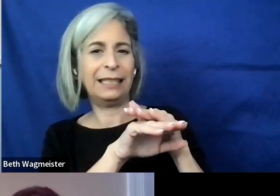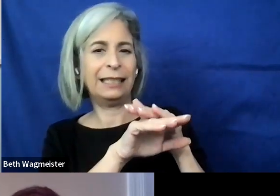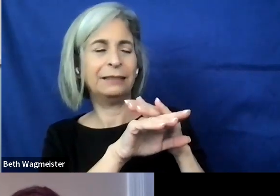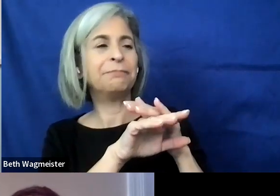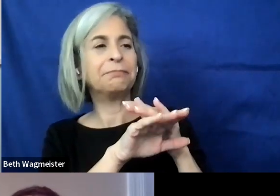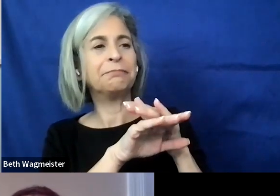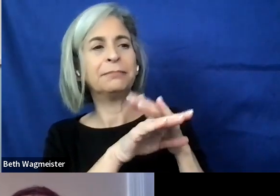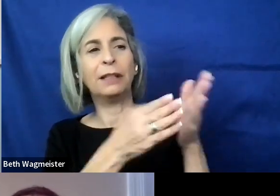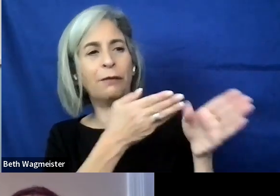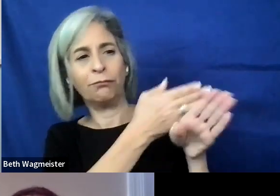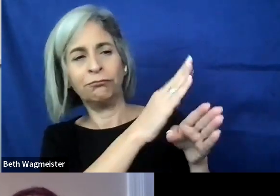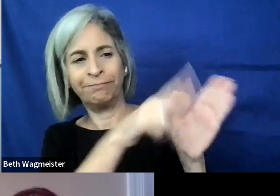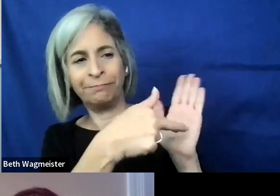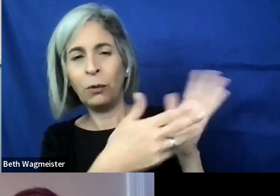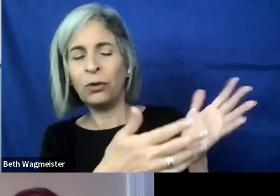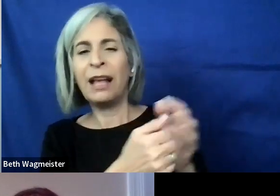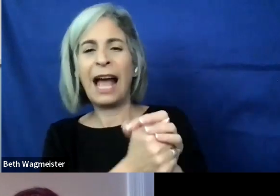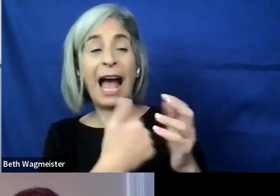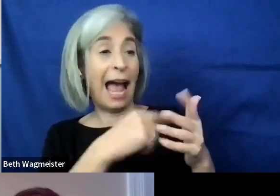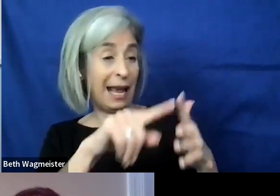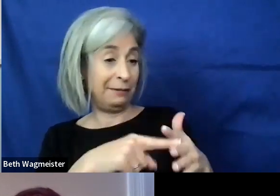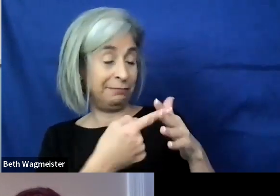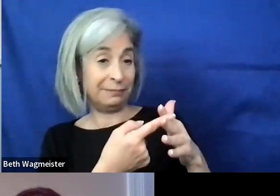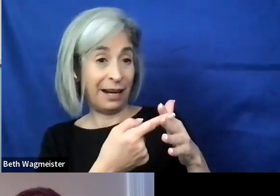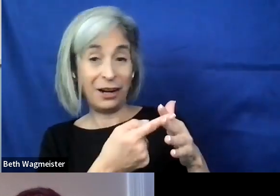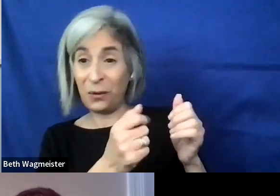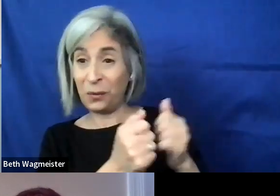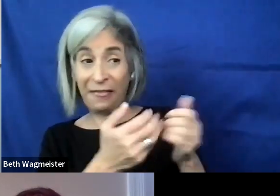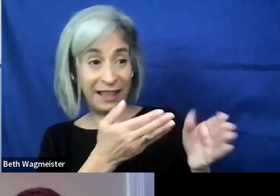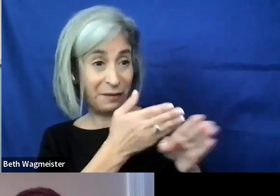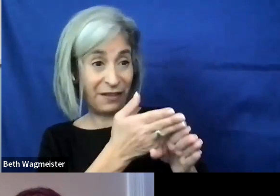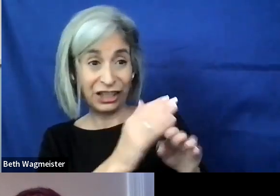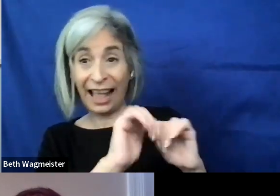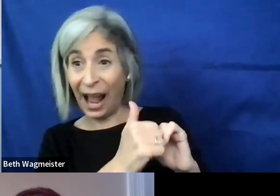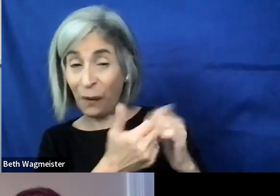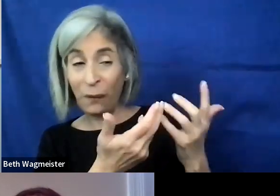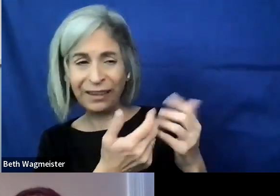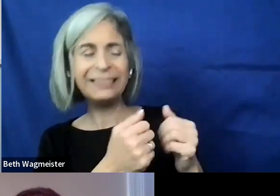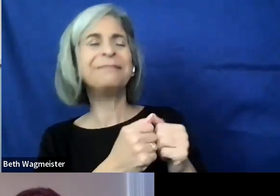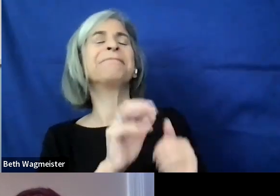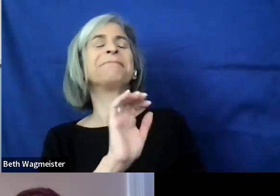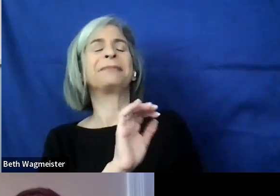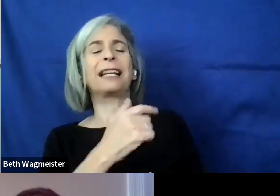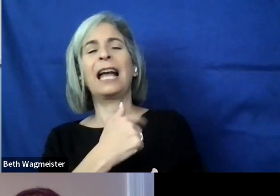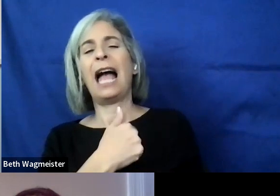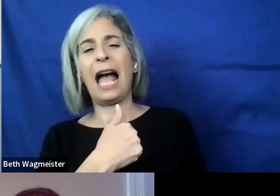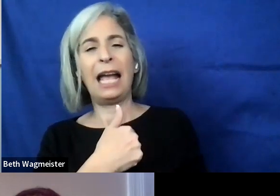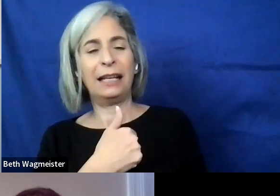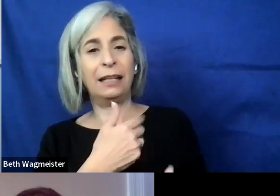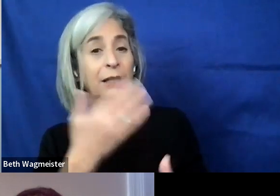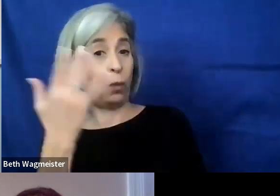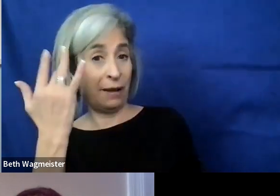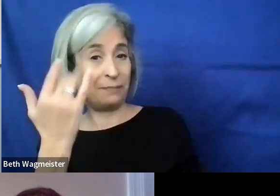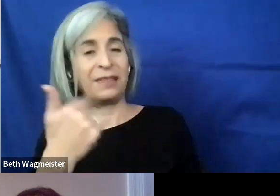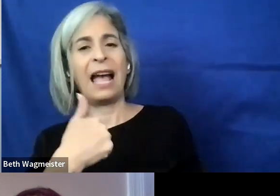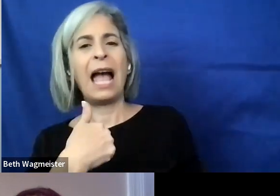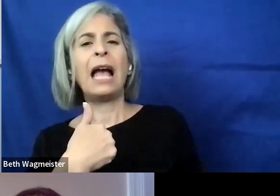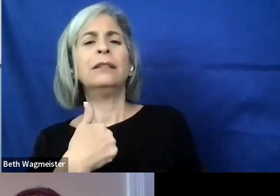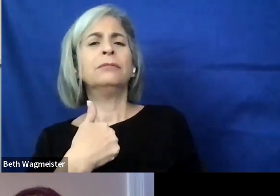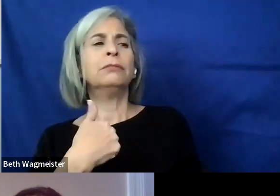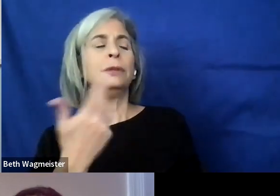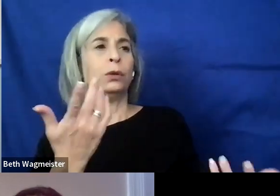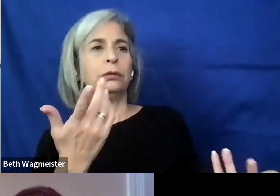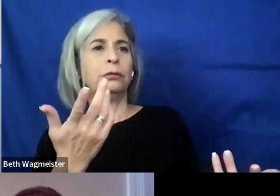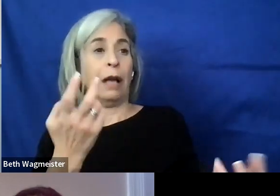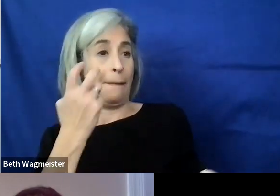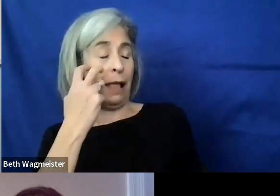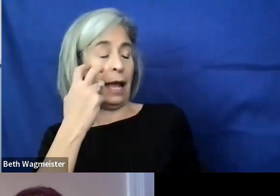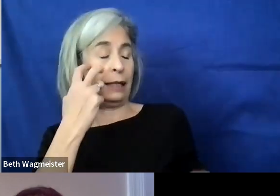So how I got started with the digital accessibility work is because as a Blind person, I am by